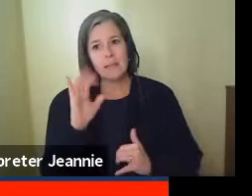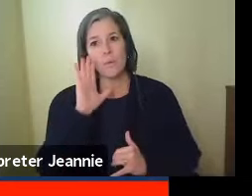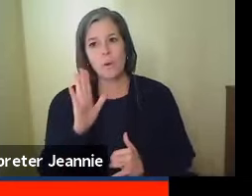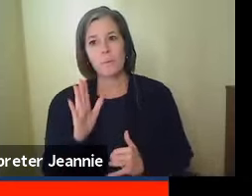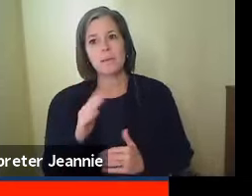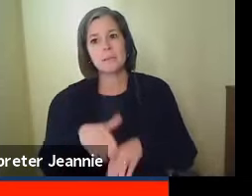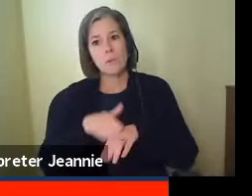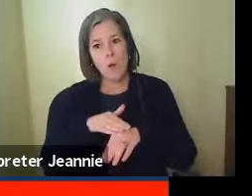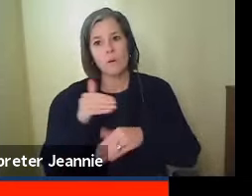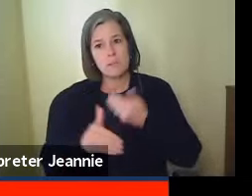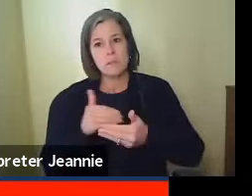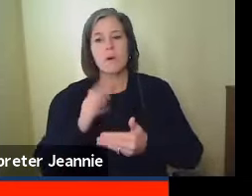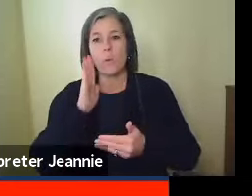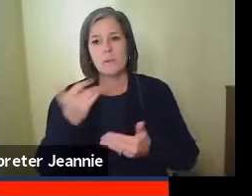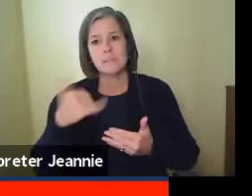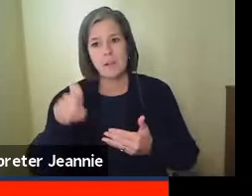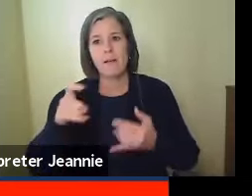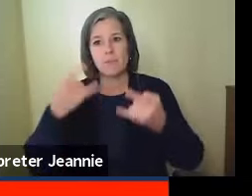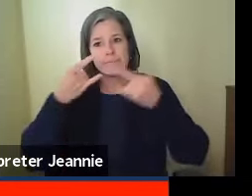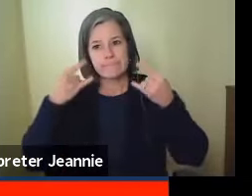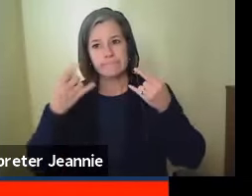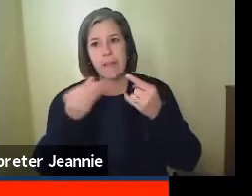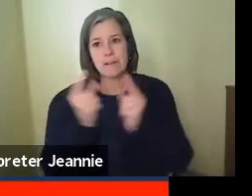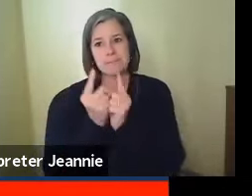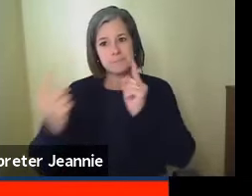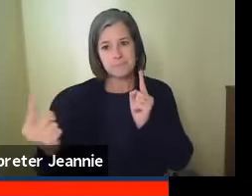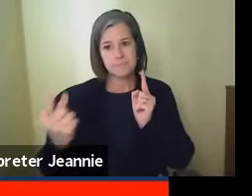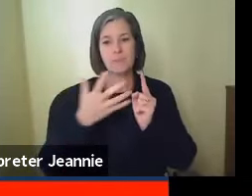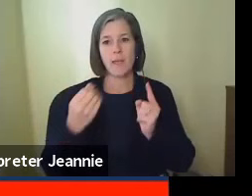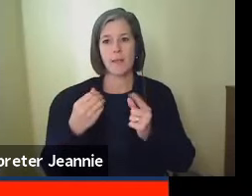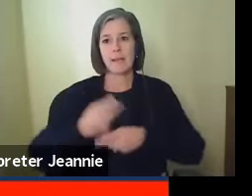to have to wear mask and socially distance and be really careful not to get infected.